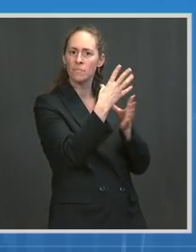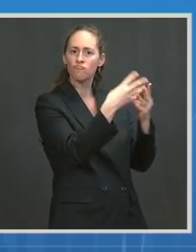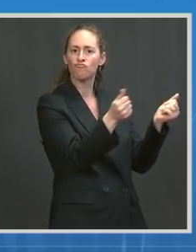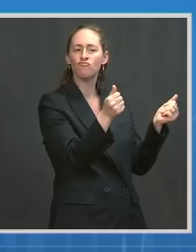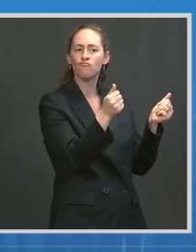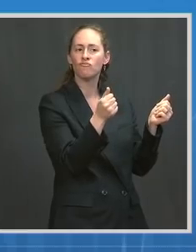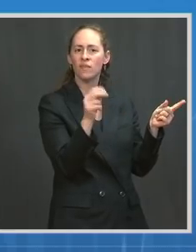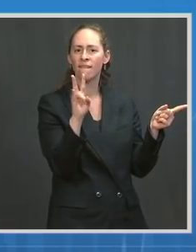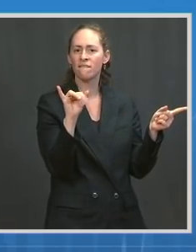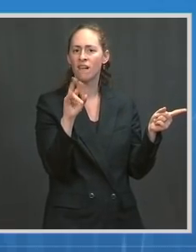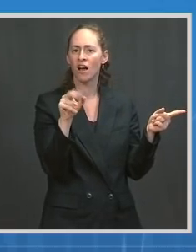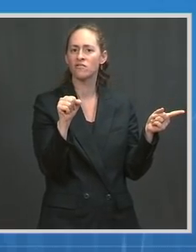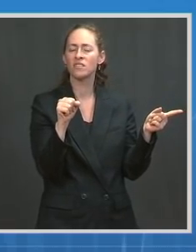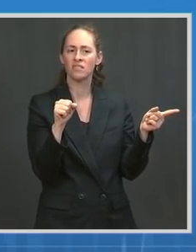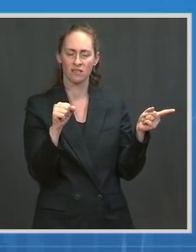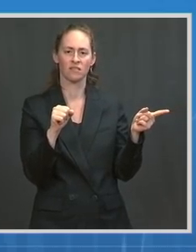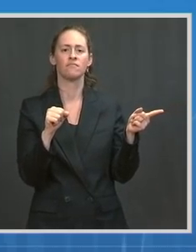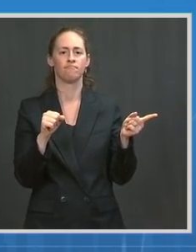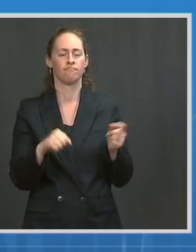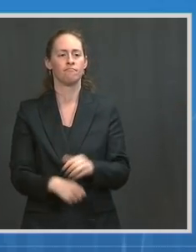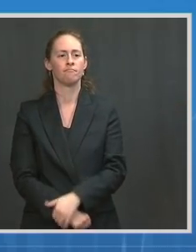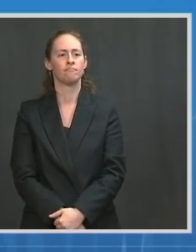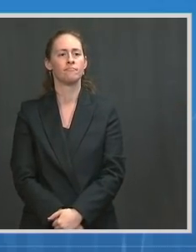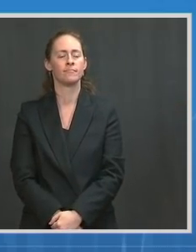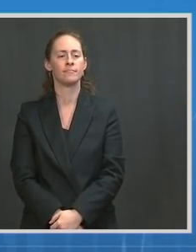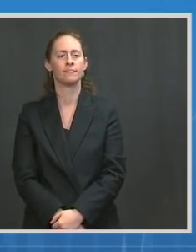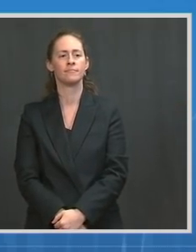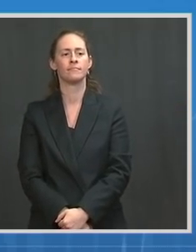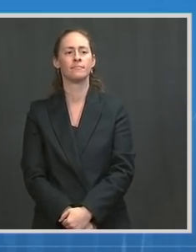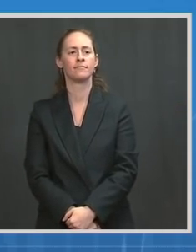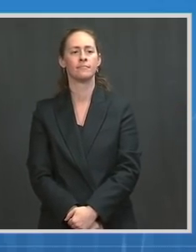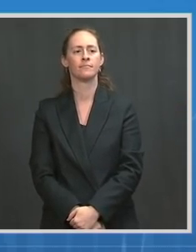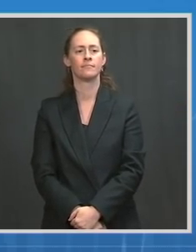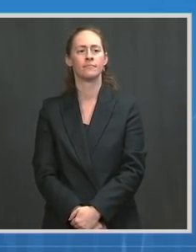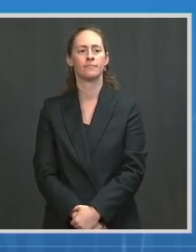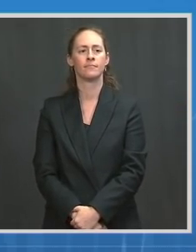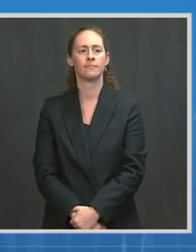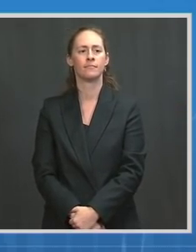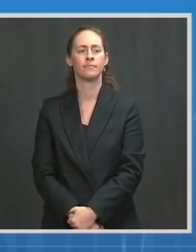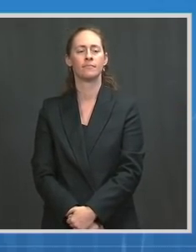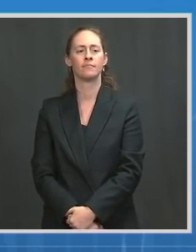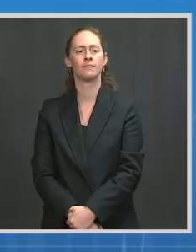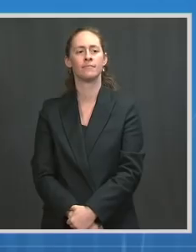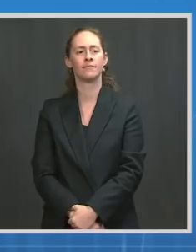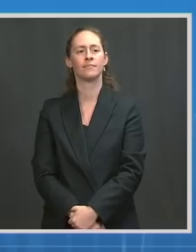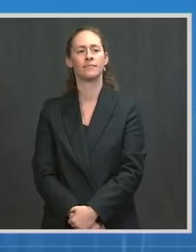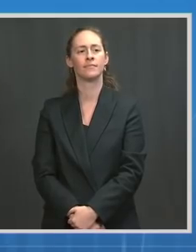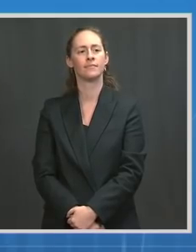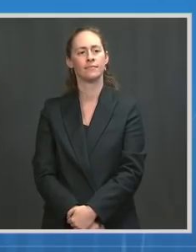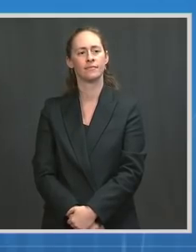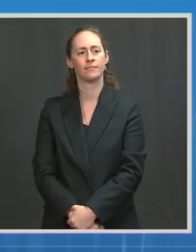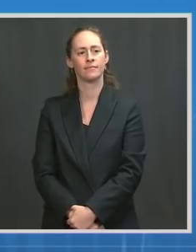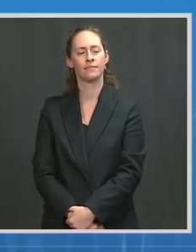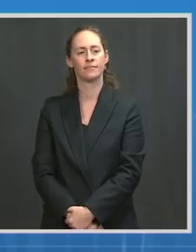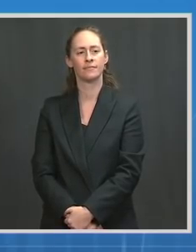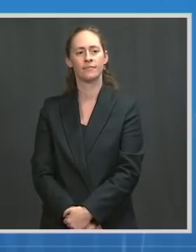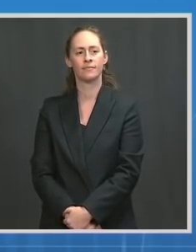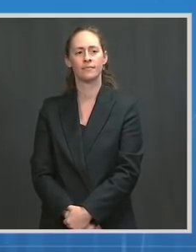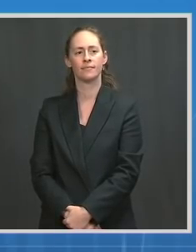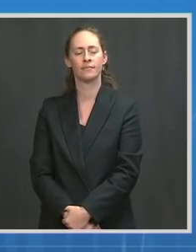But, importantly -- which is the crux of this discussion -- is that the vaccine elicited cross-neutralizing antibody